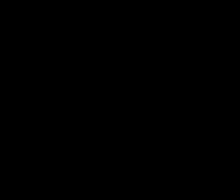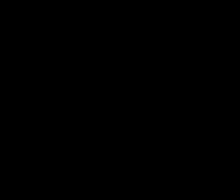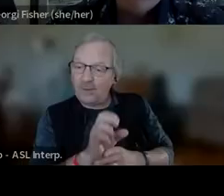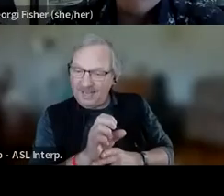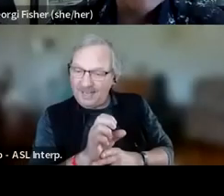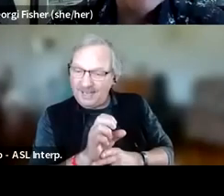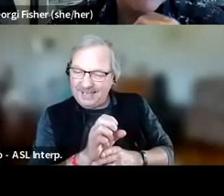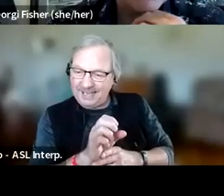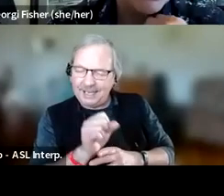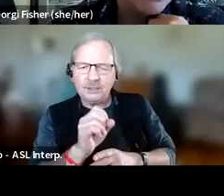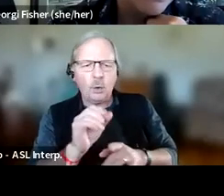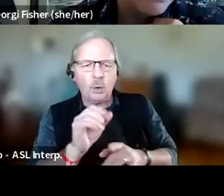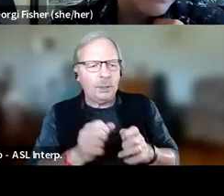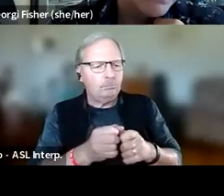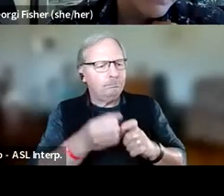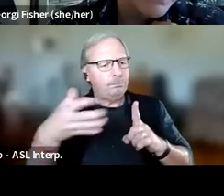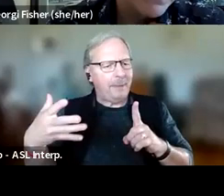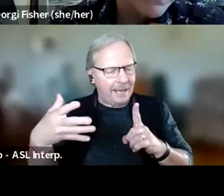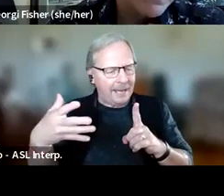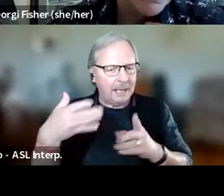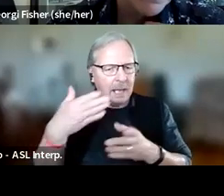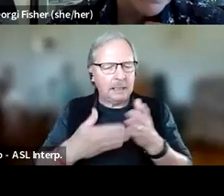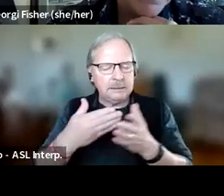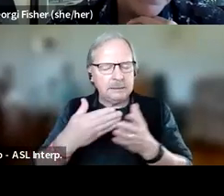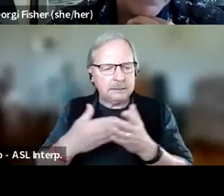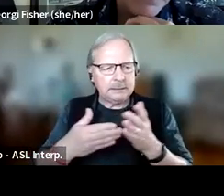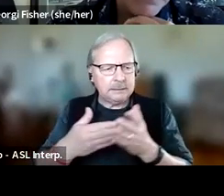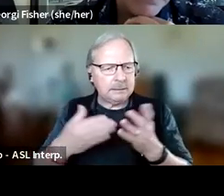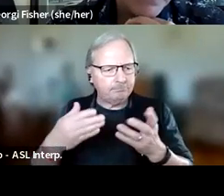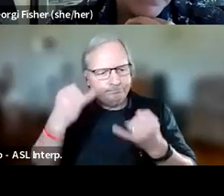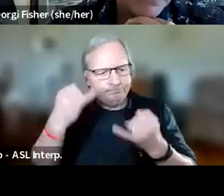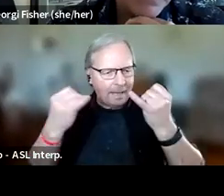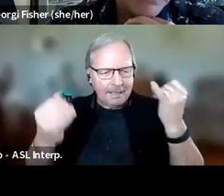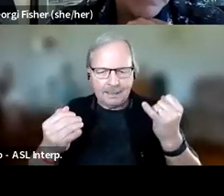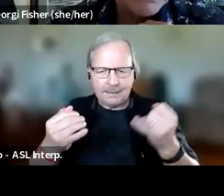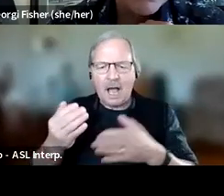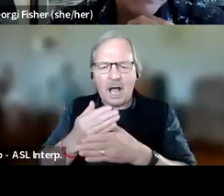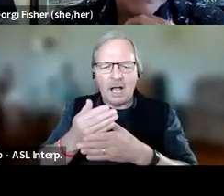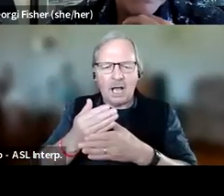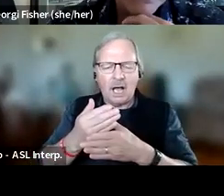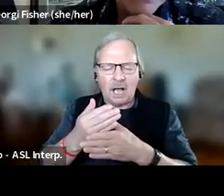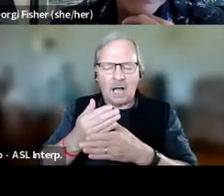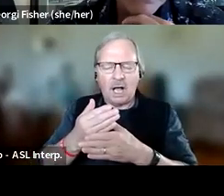so can you expand maybe on some tips that, and I'll start with Shawn, maybe Shawn and Millie,